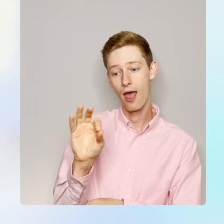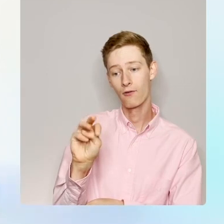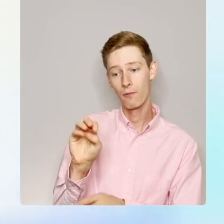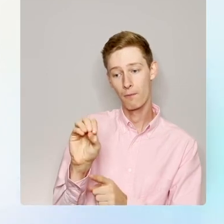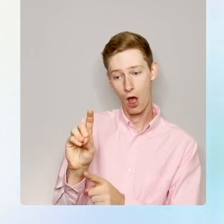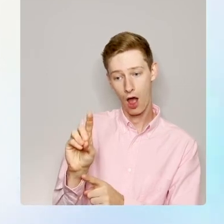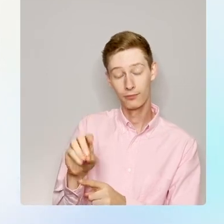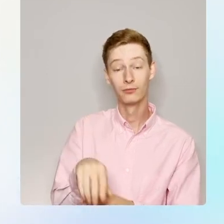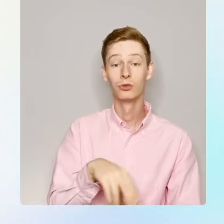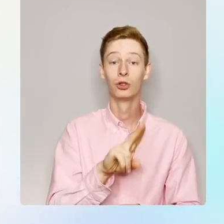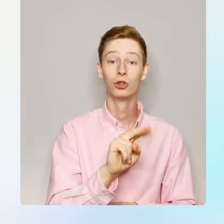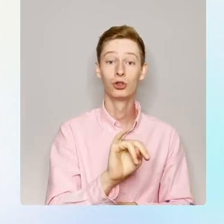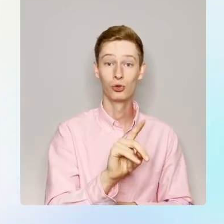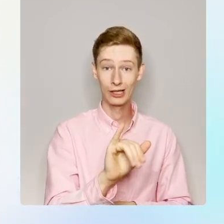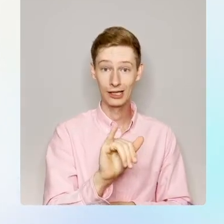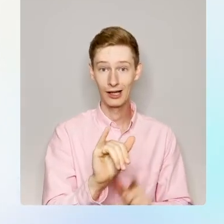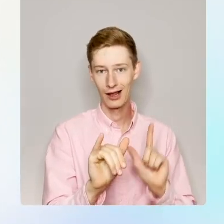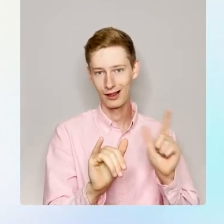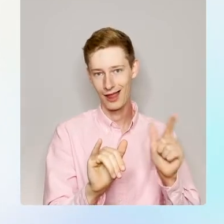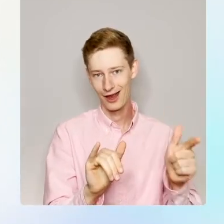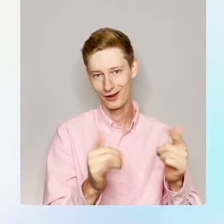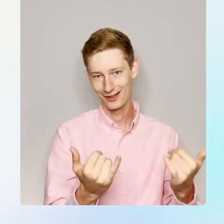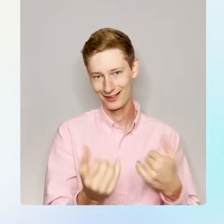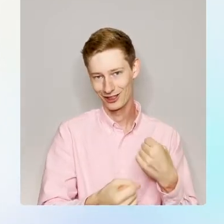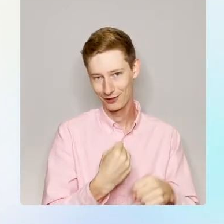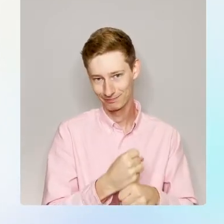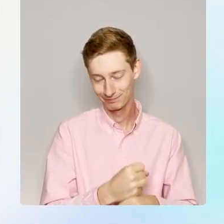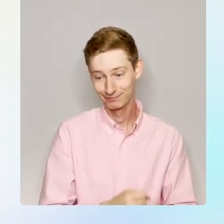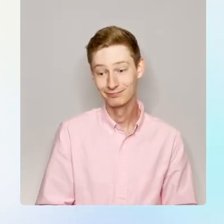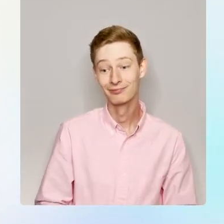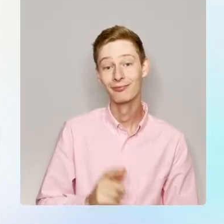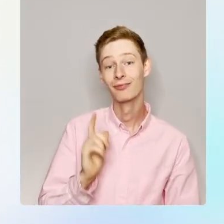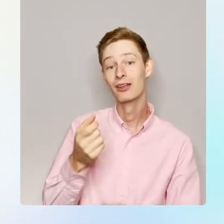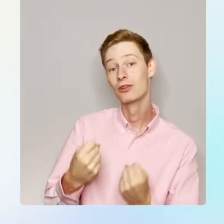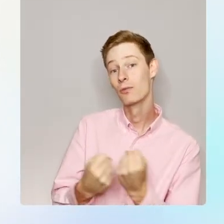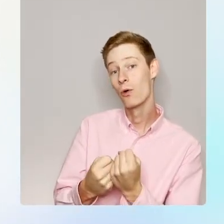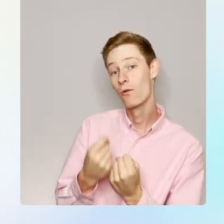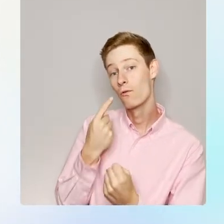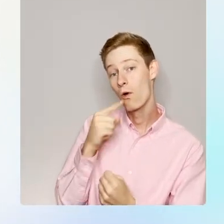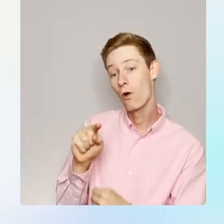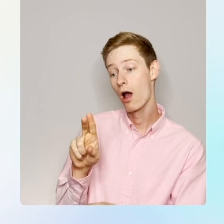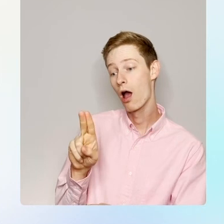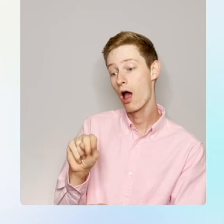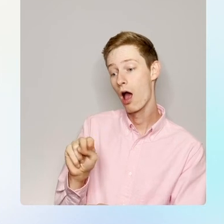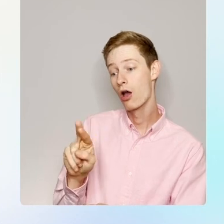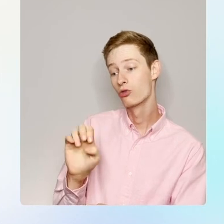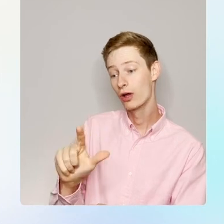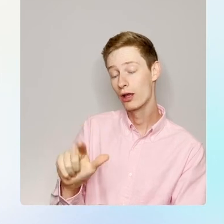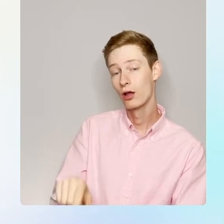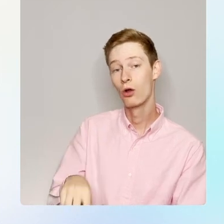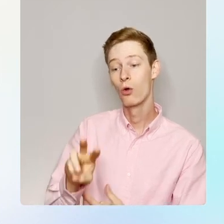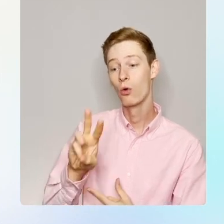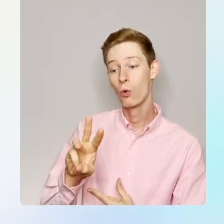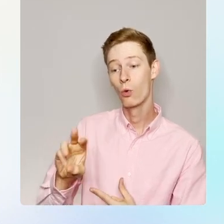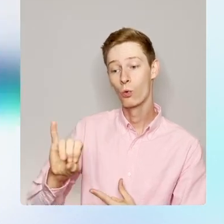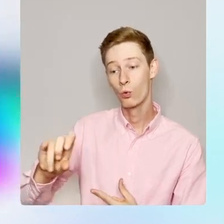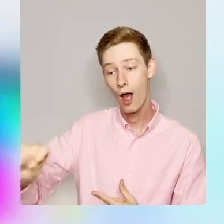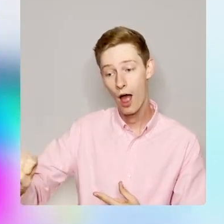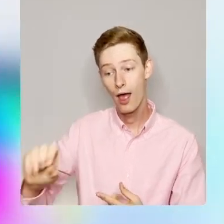You can expect the Unity Audio SDK later this year and then support for Unreal Engine, Wwise, and FMOD will follow after that.